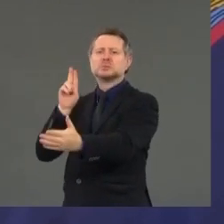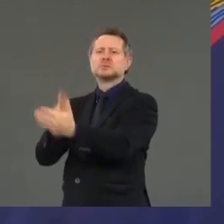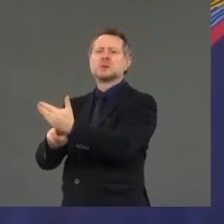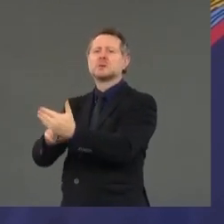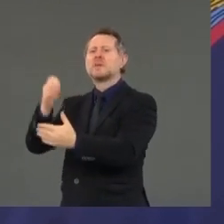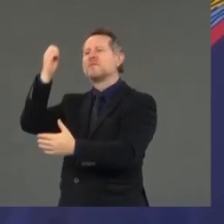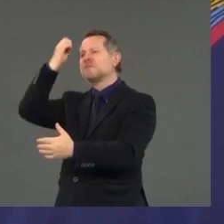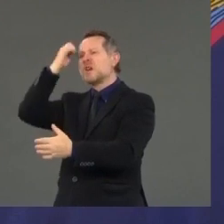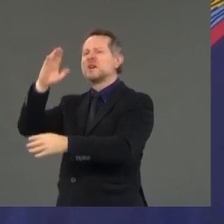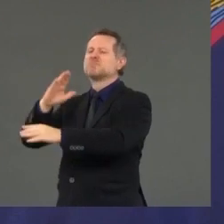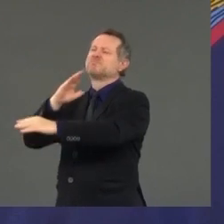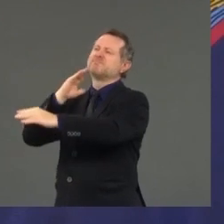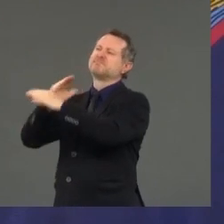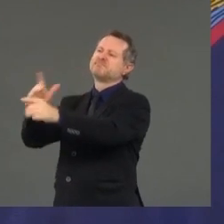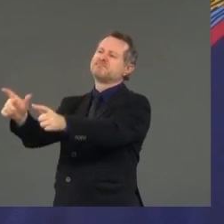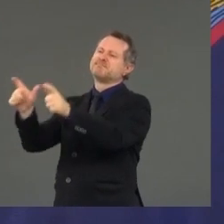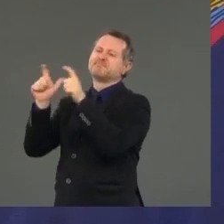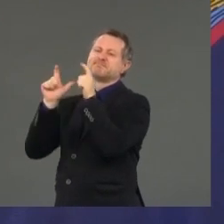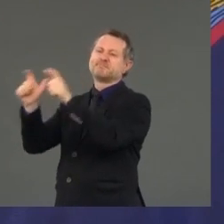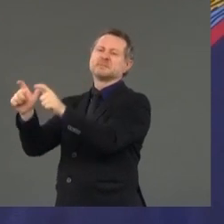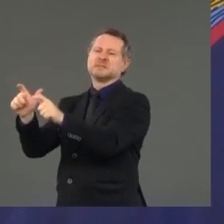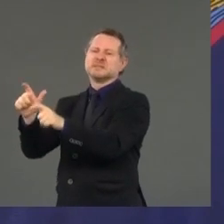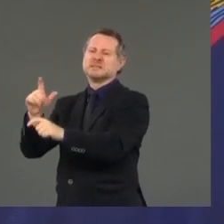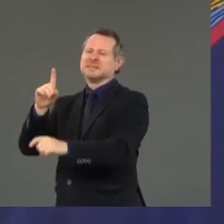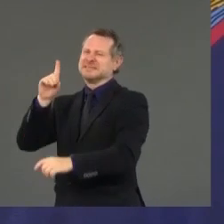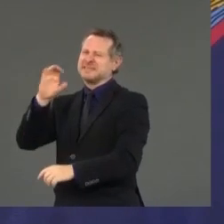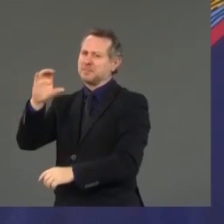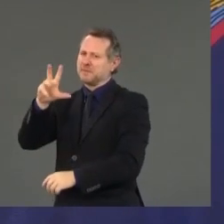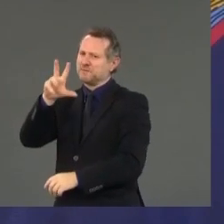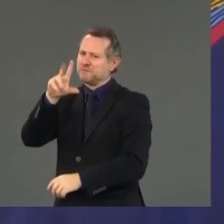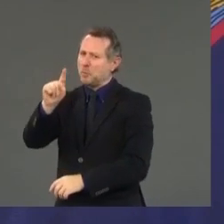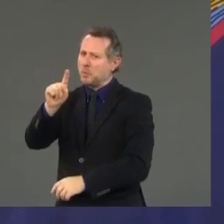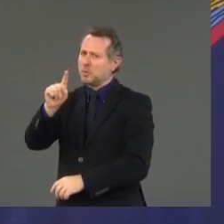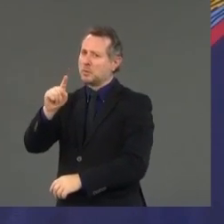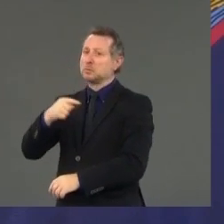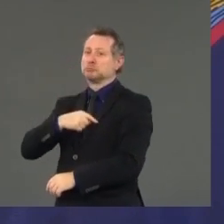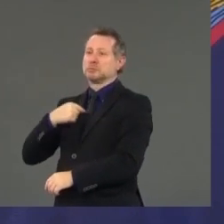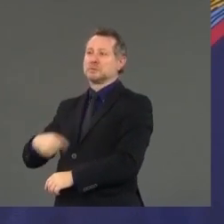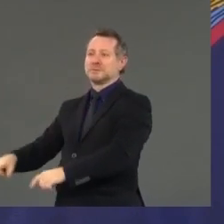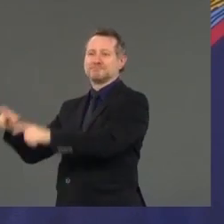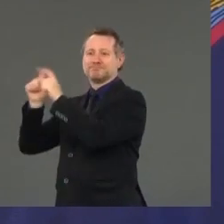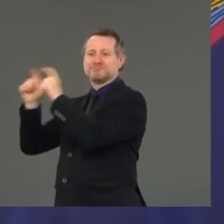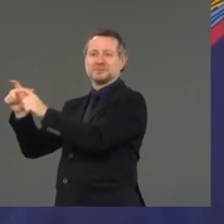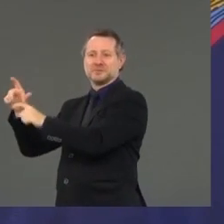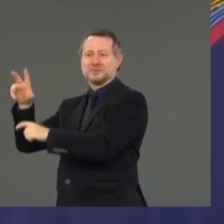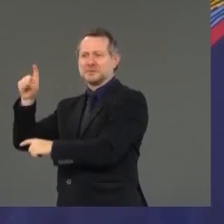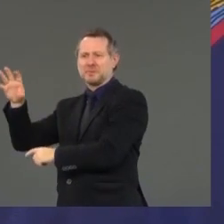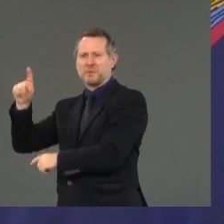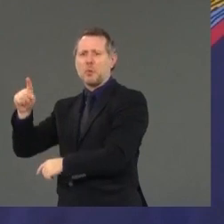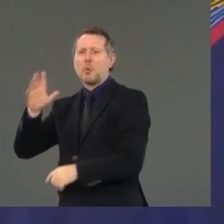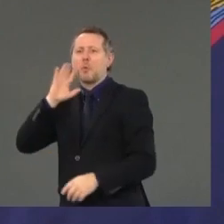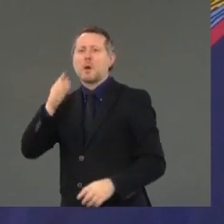TO EUROPE, YOU WOULD HAVE DONE A